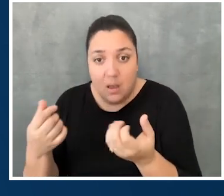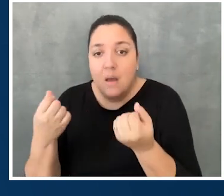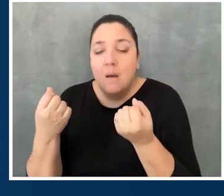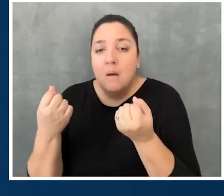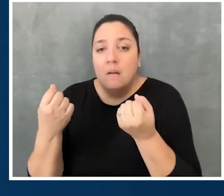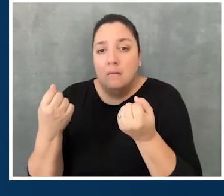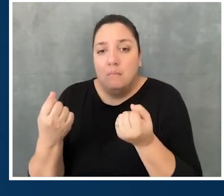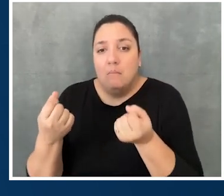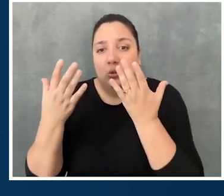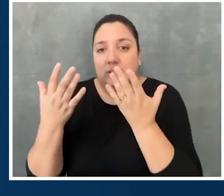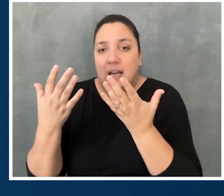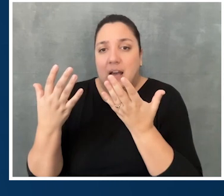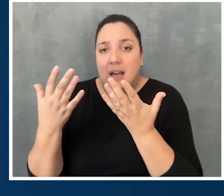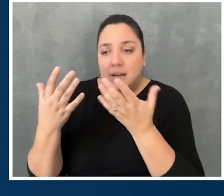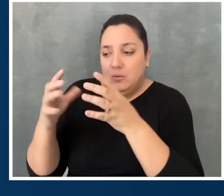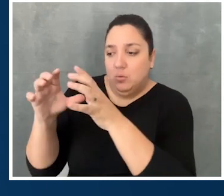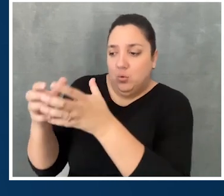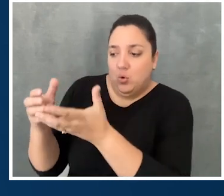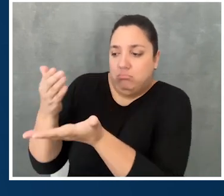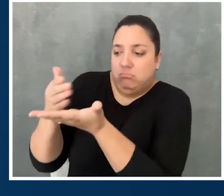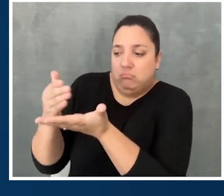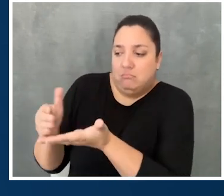with disabilities are at the forefront of the movement